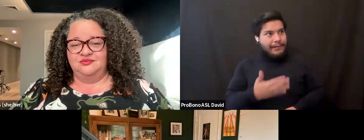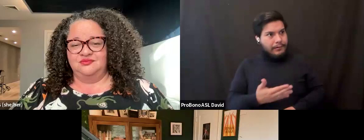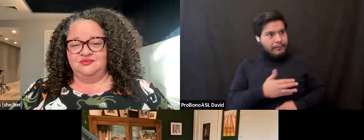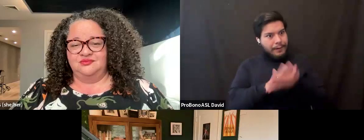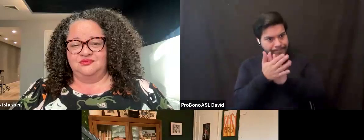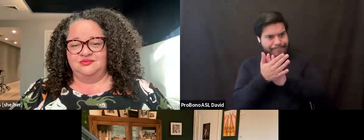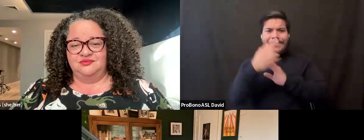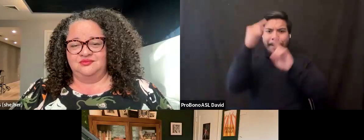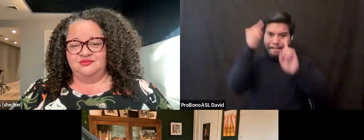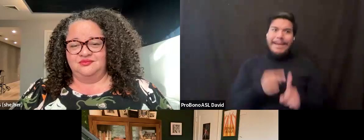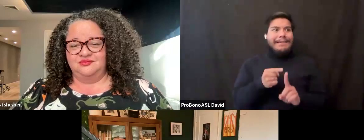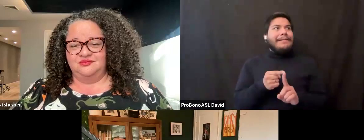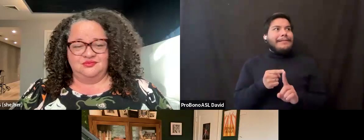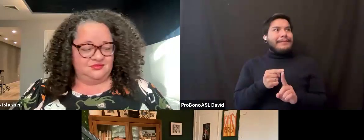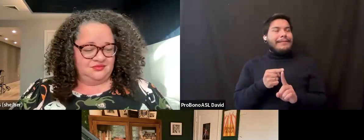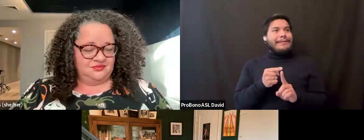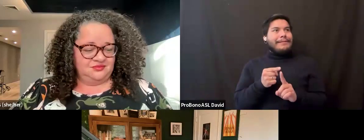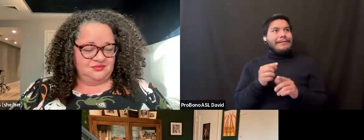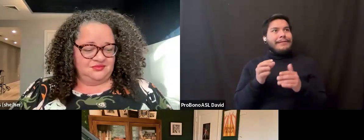of this film? And